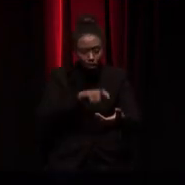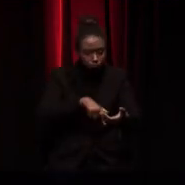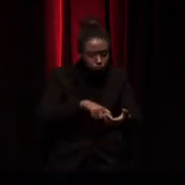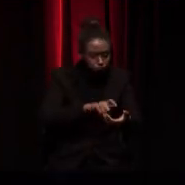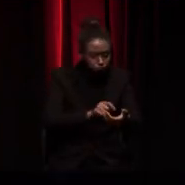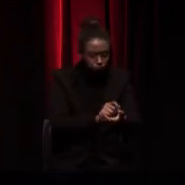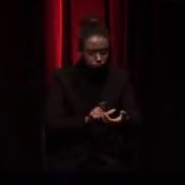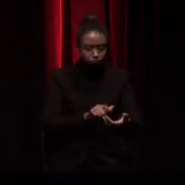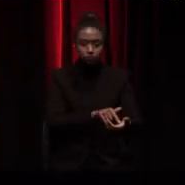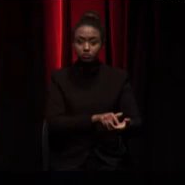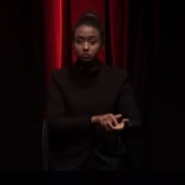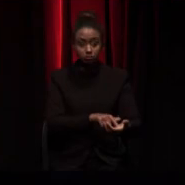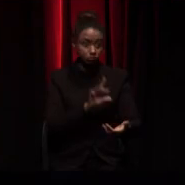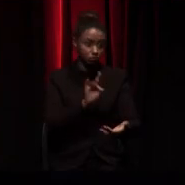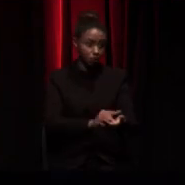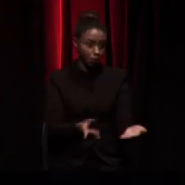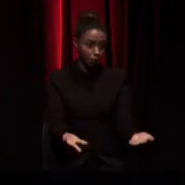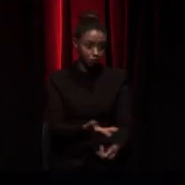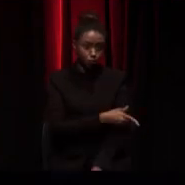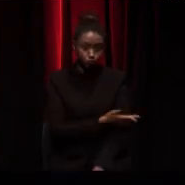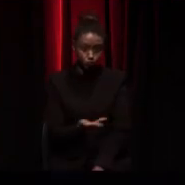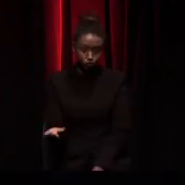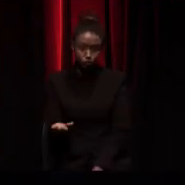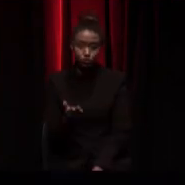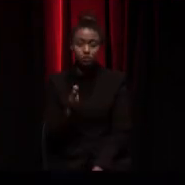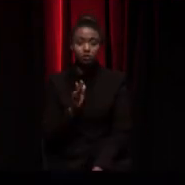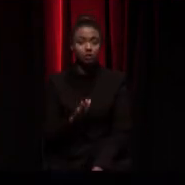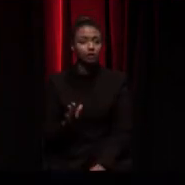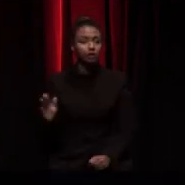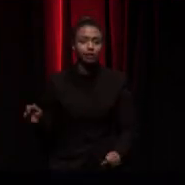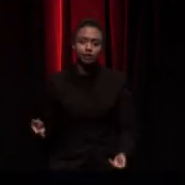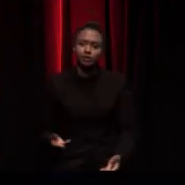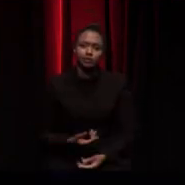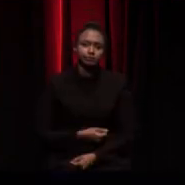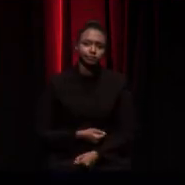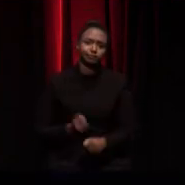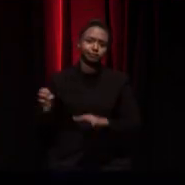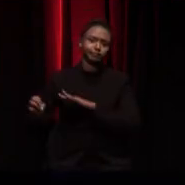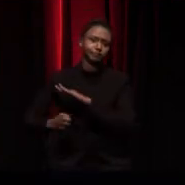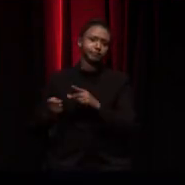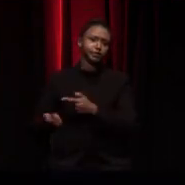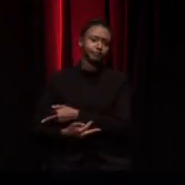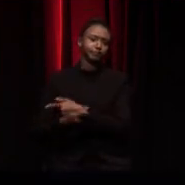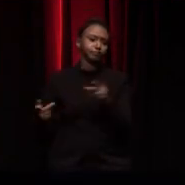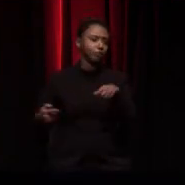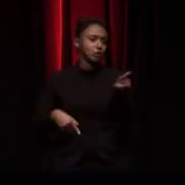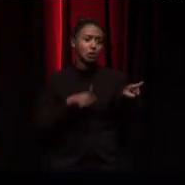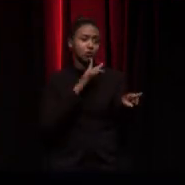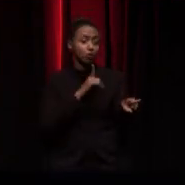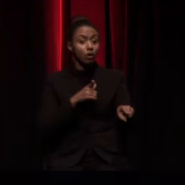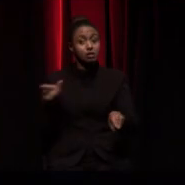Many companies we don’t know work hard to make it happen.